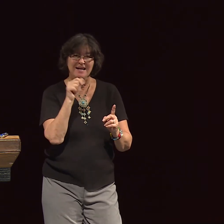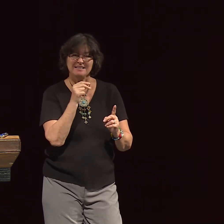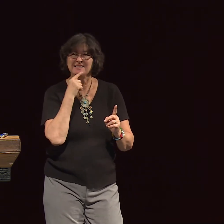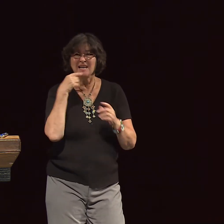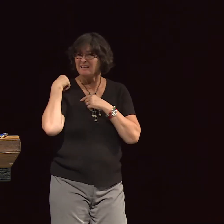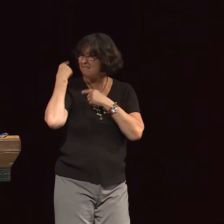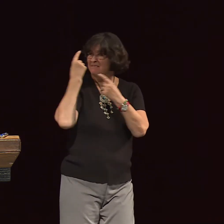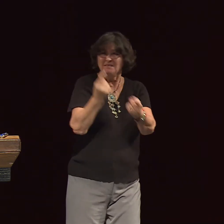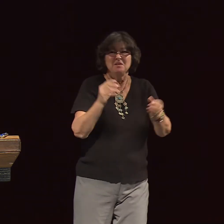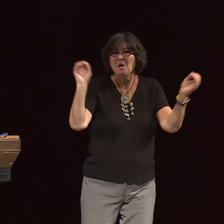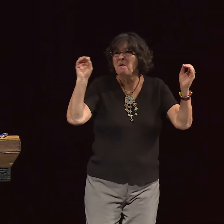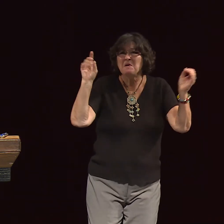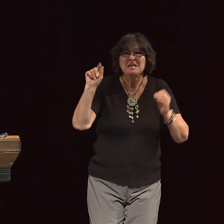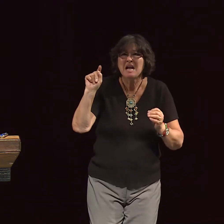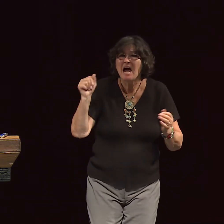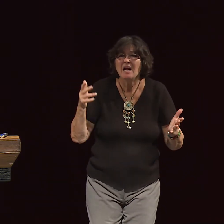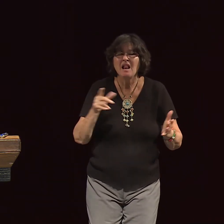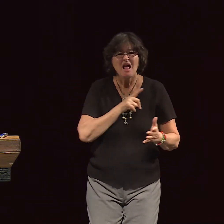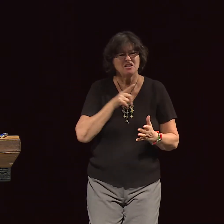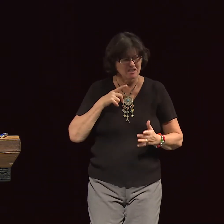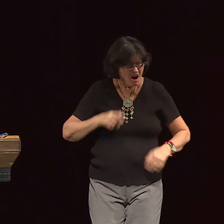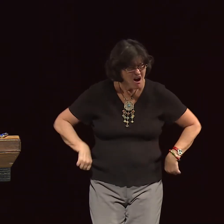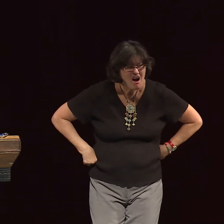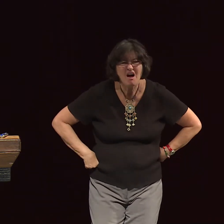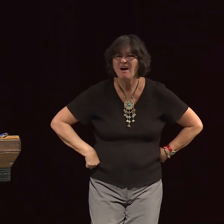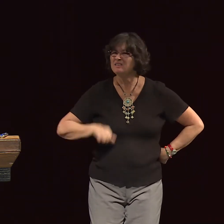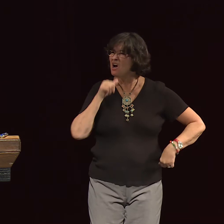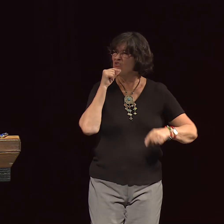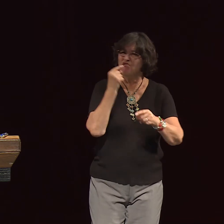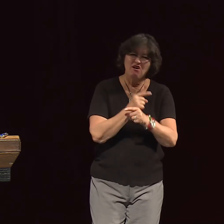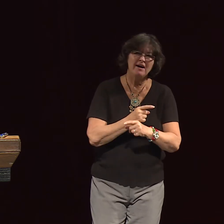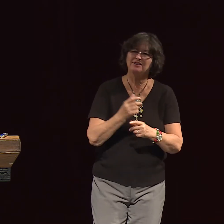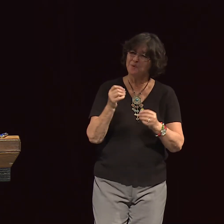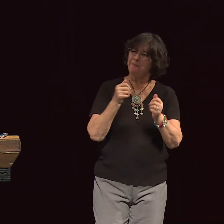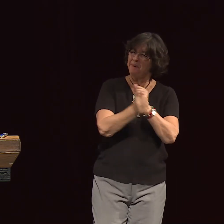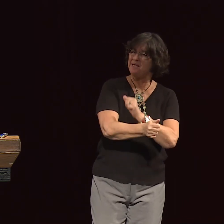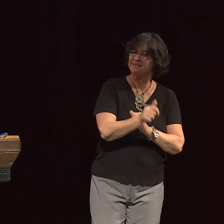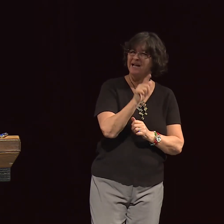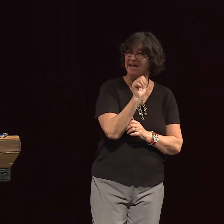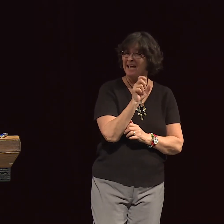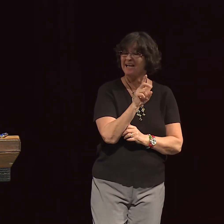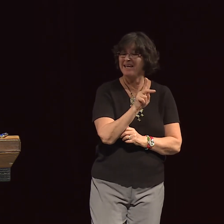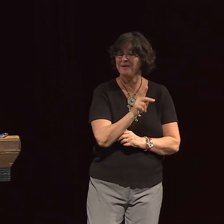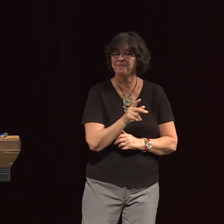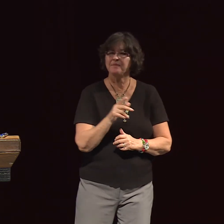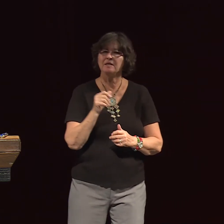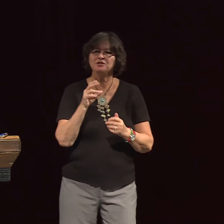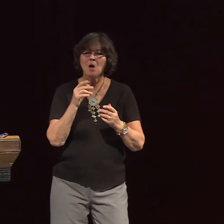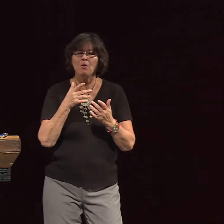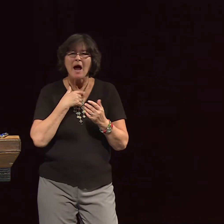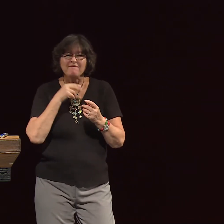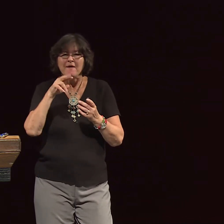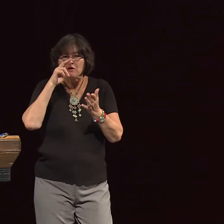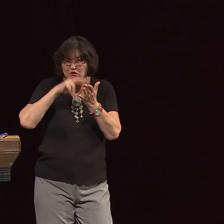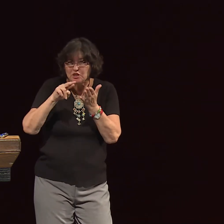And since 2008, they have collected no data, and so our legislators, um, were appalled at that,